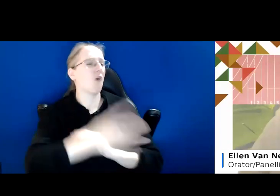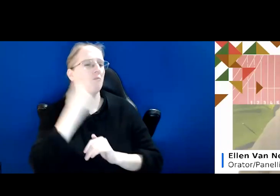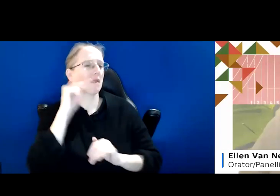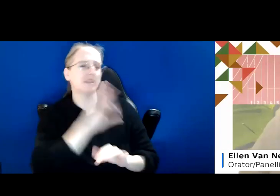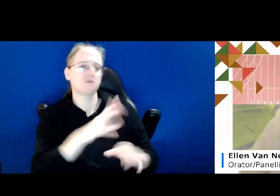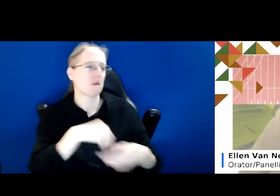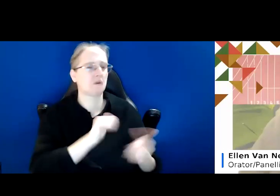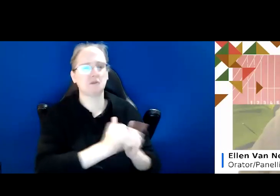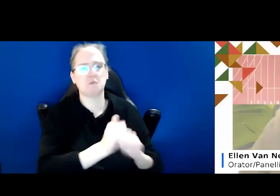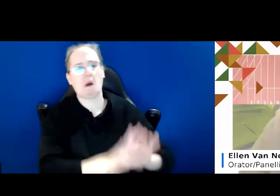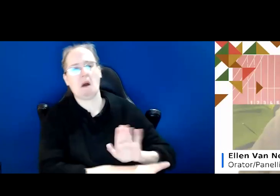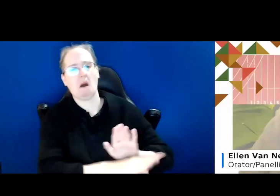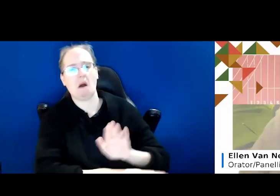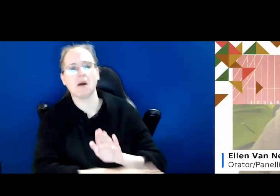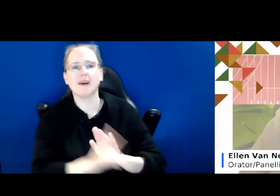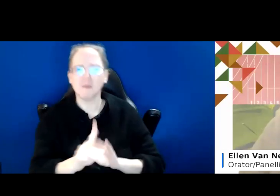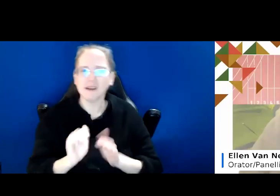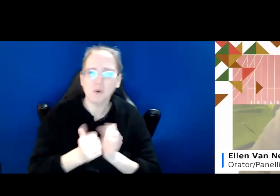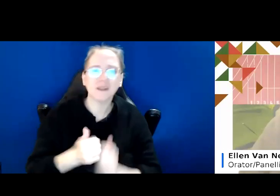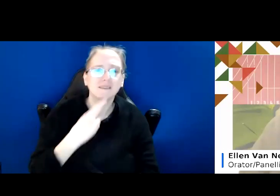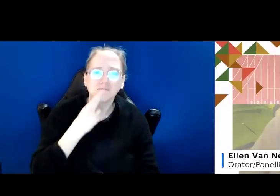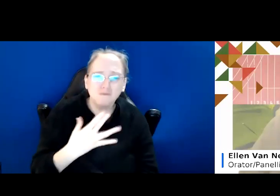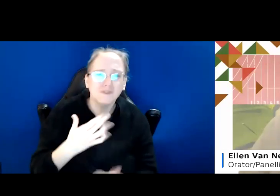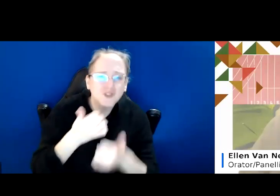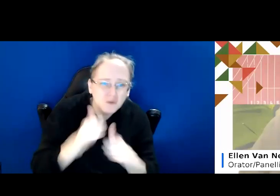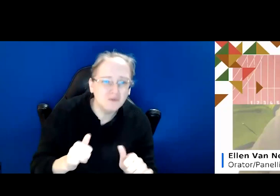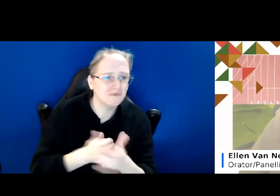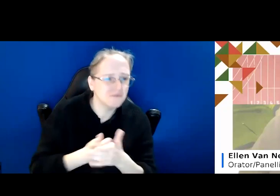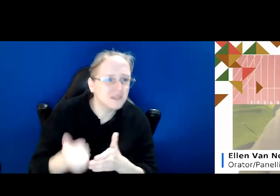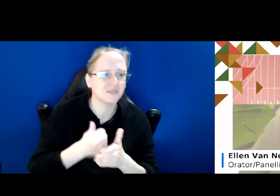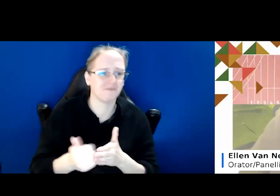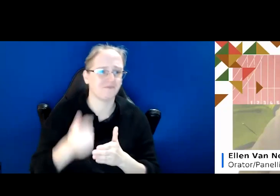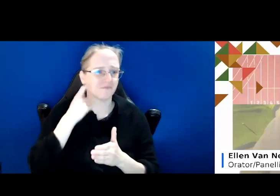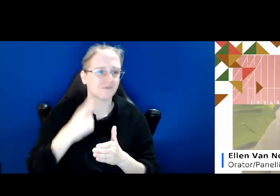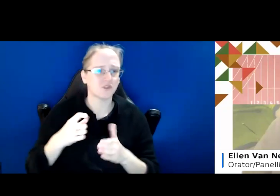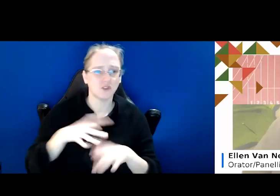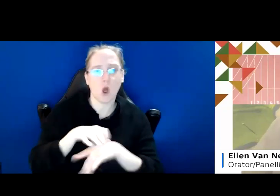and divide. The idea of sport